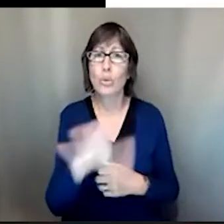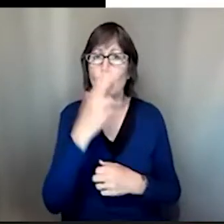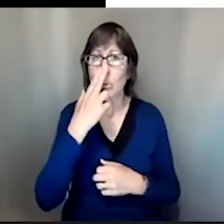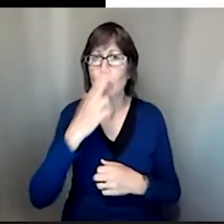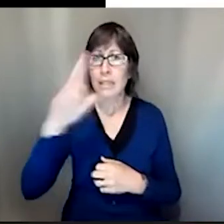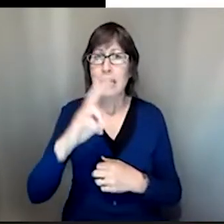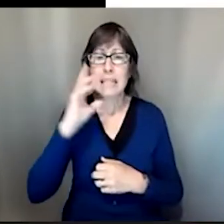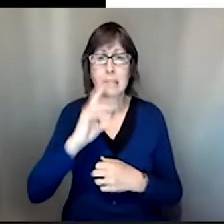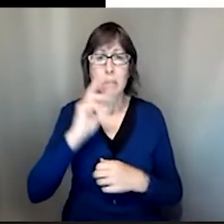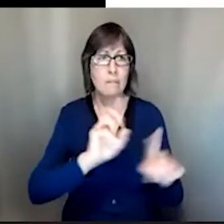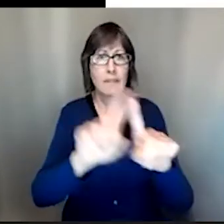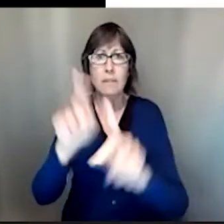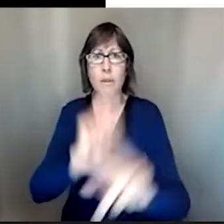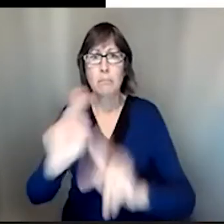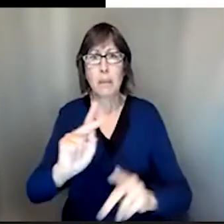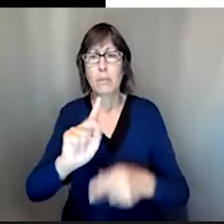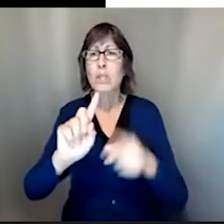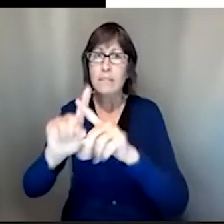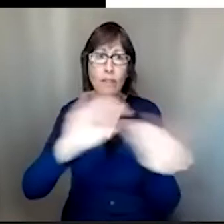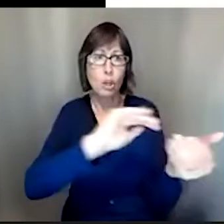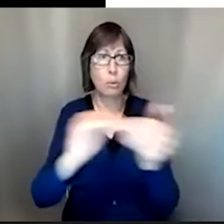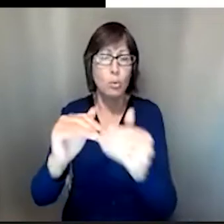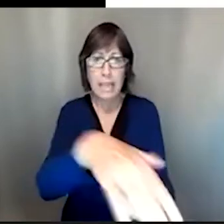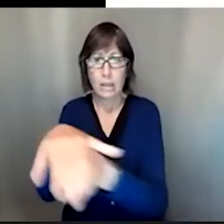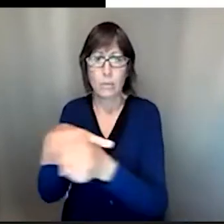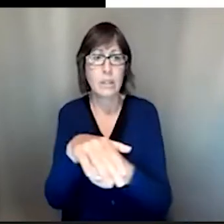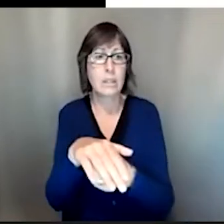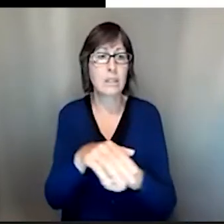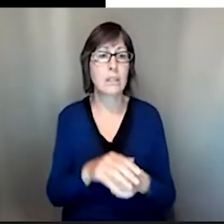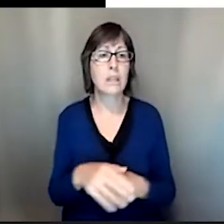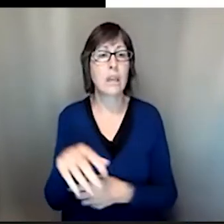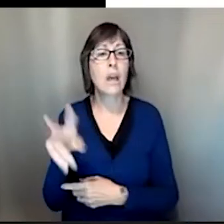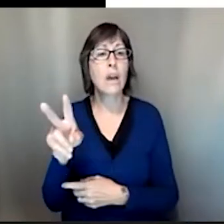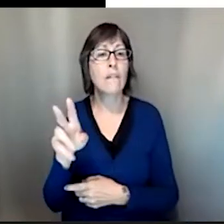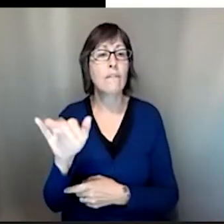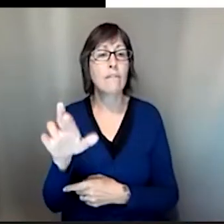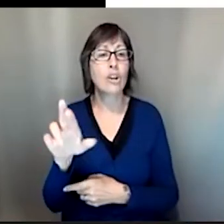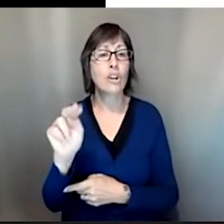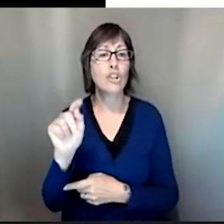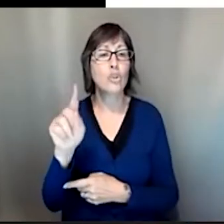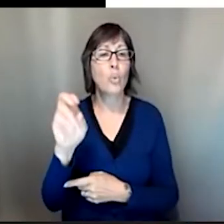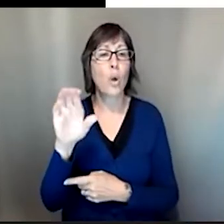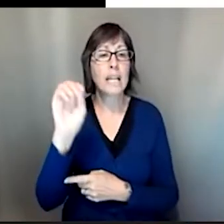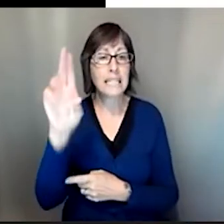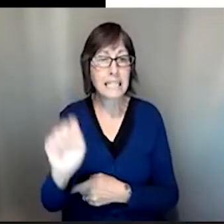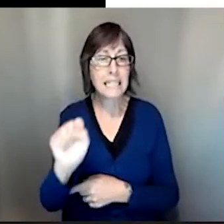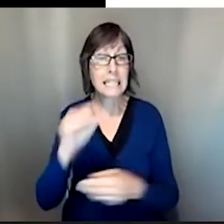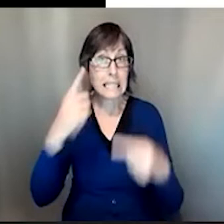people and communities. Virtuous cycles: In the context of our programs, it means that every time you do something